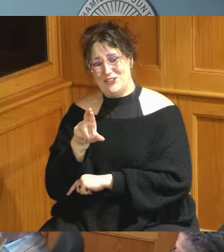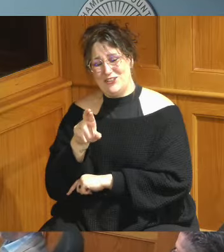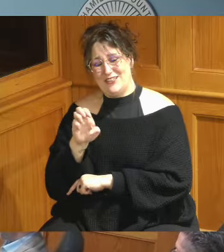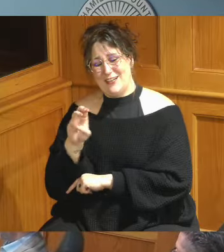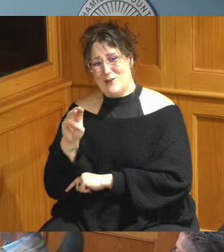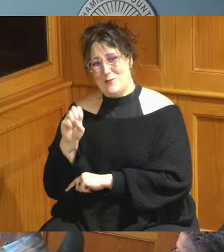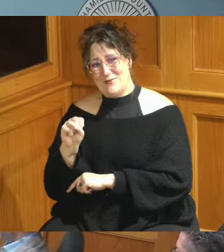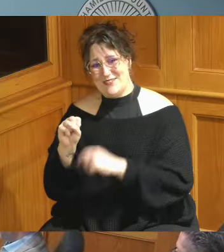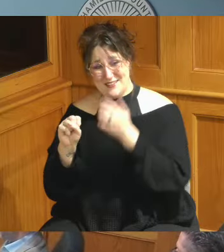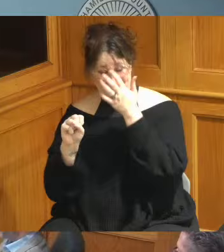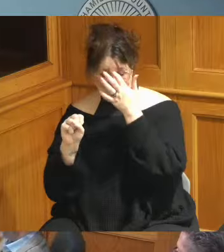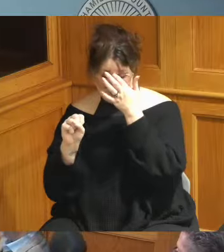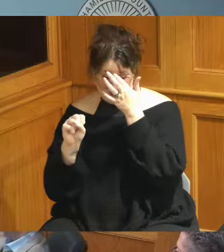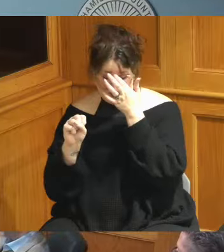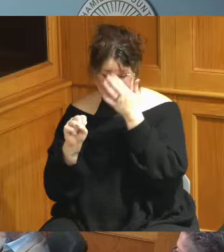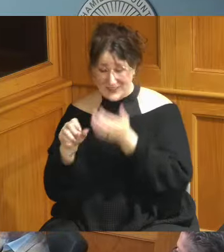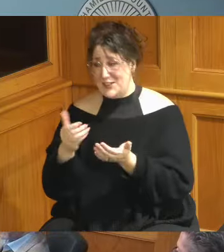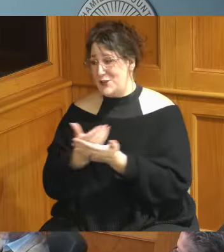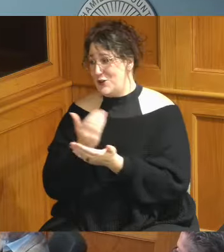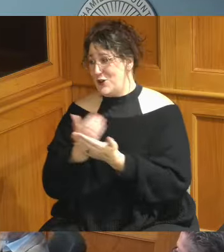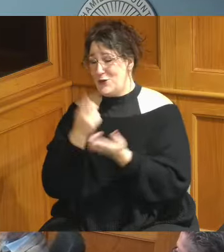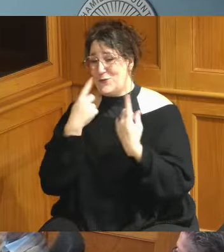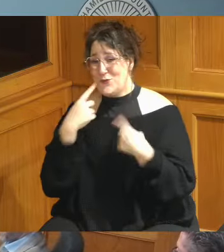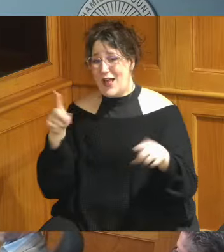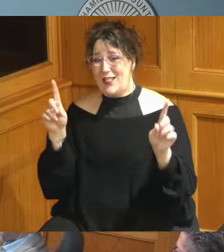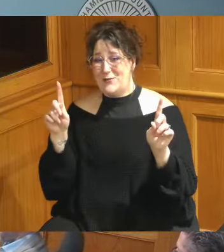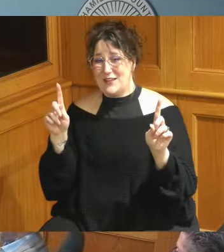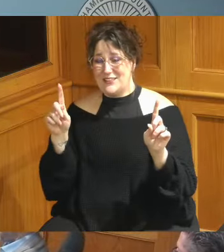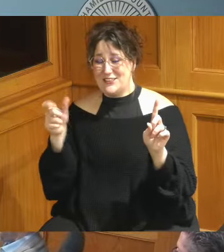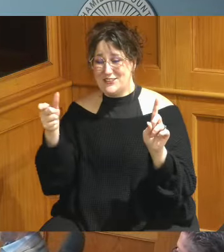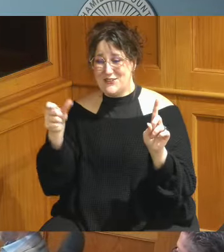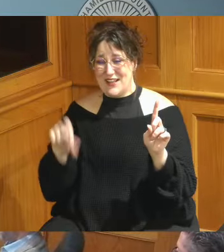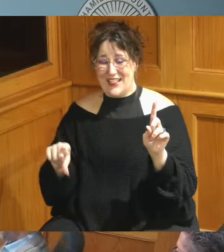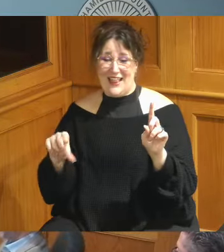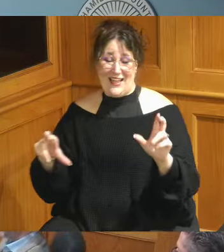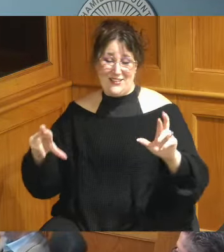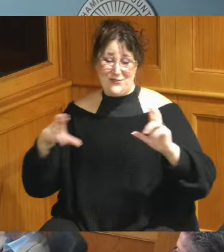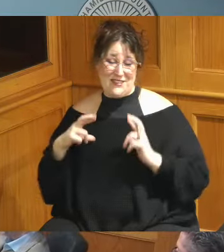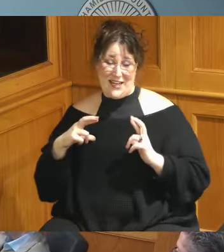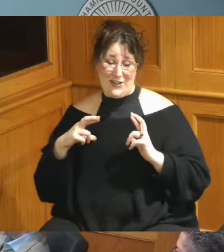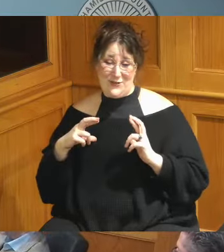I don't know. We need a new proclamation that declines retirement. All these great people